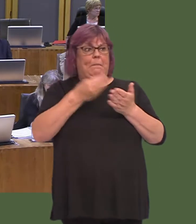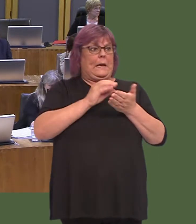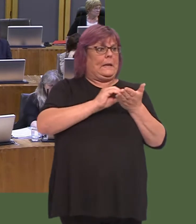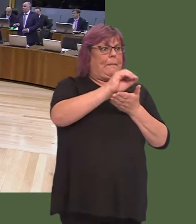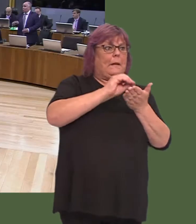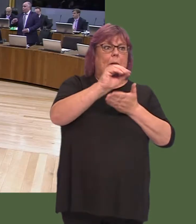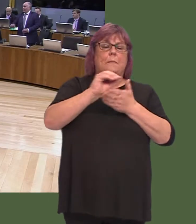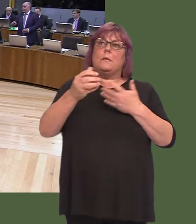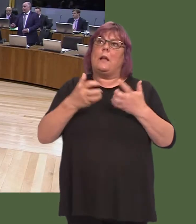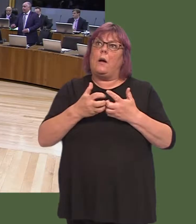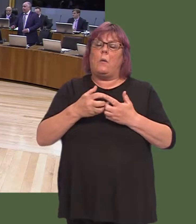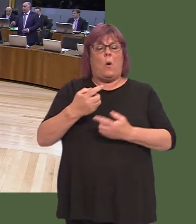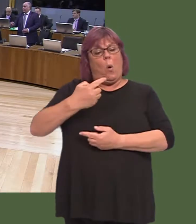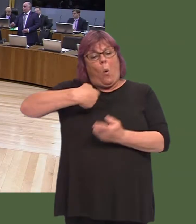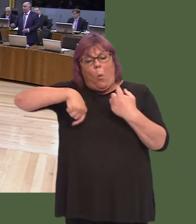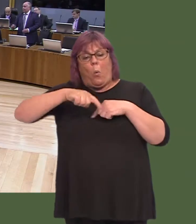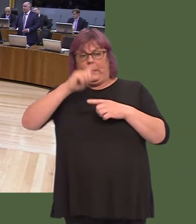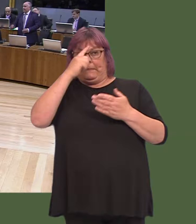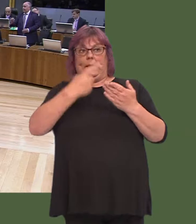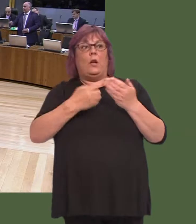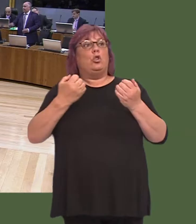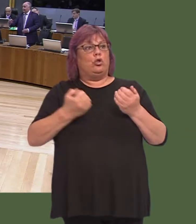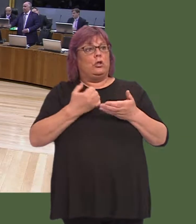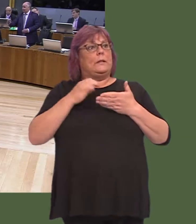From these benches, we believe that that money should be spent in the fields of health and